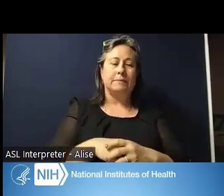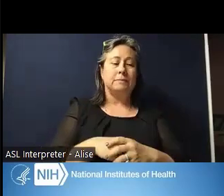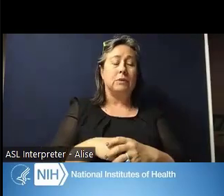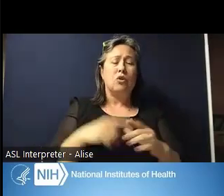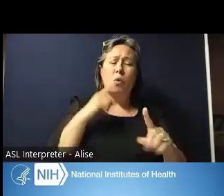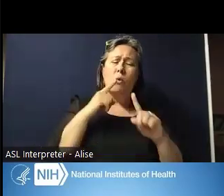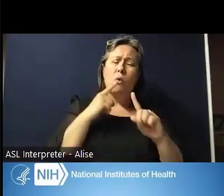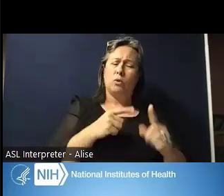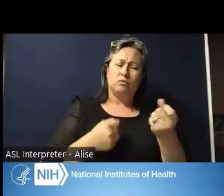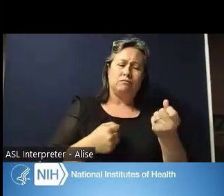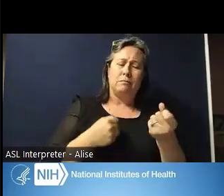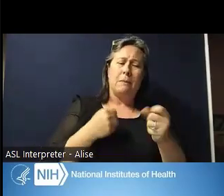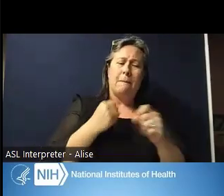against foreign interference.